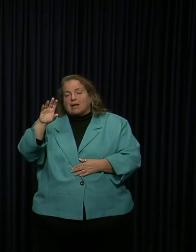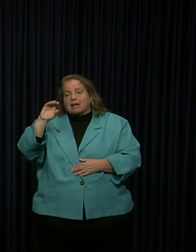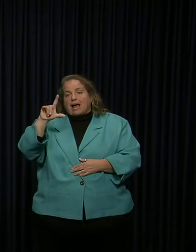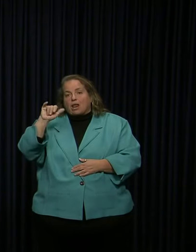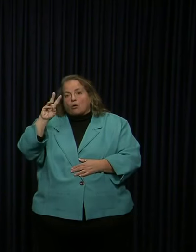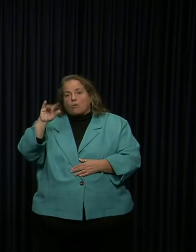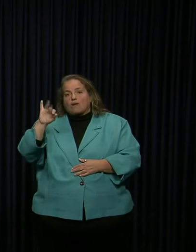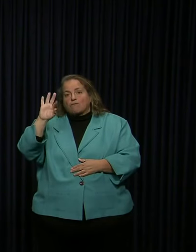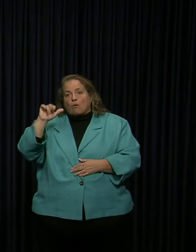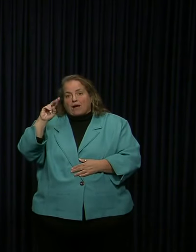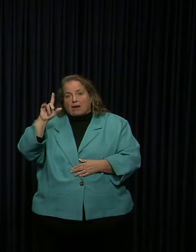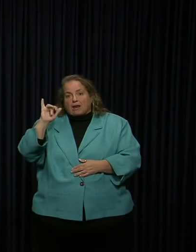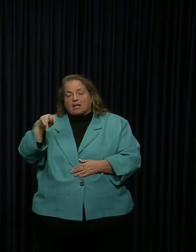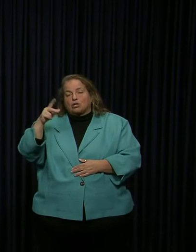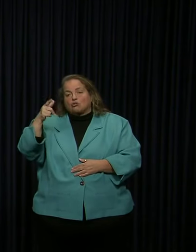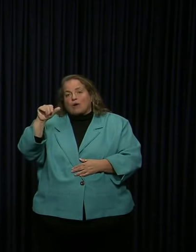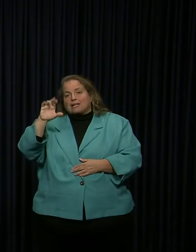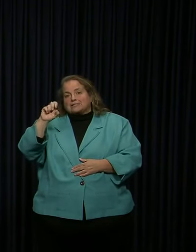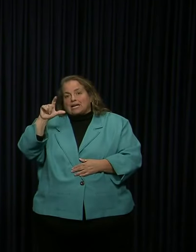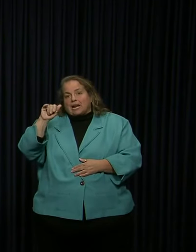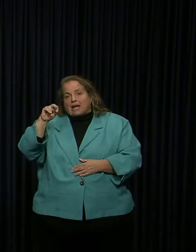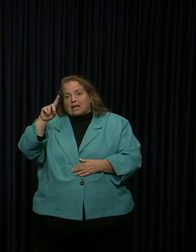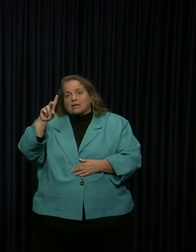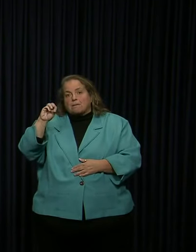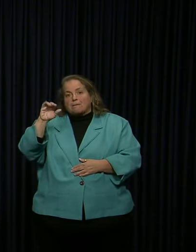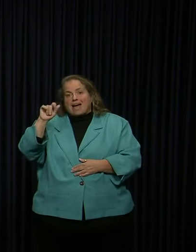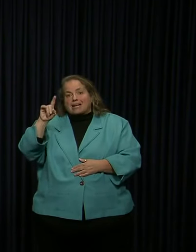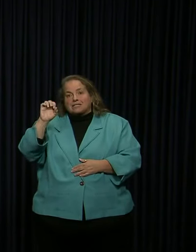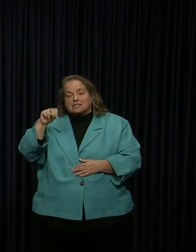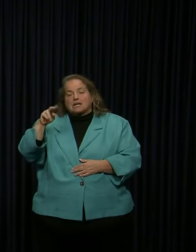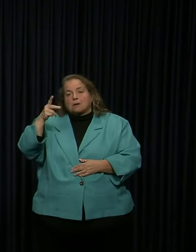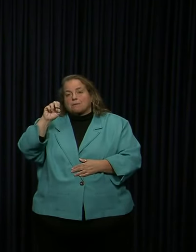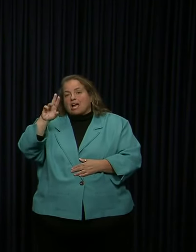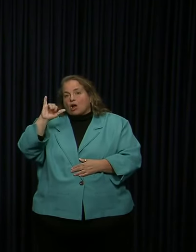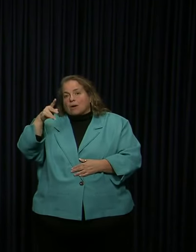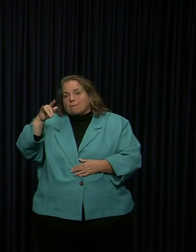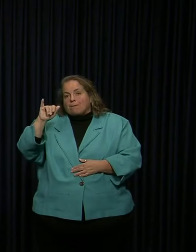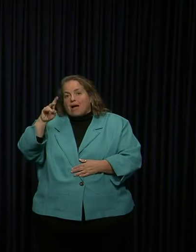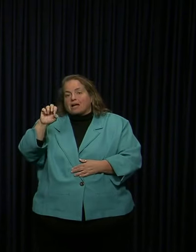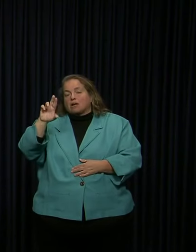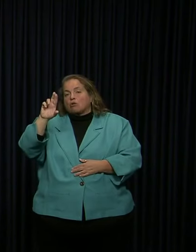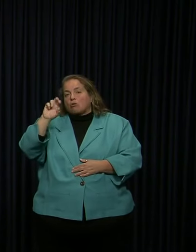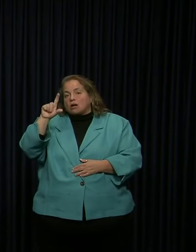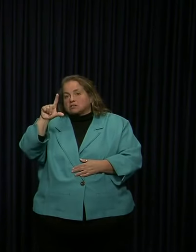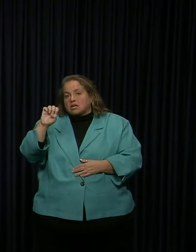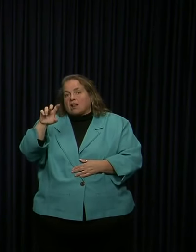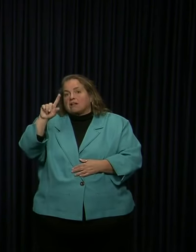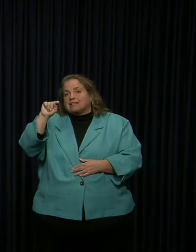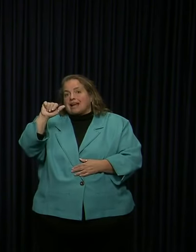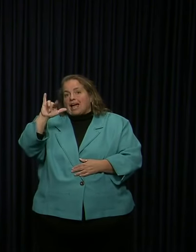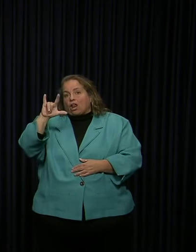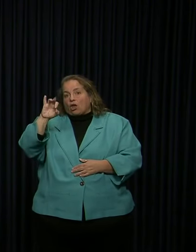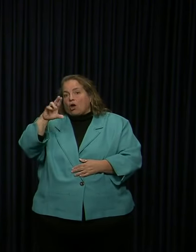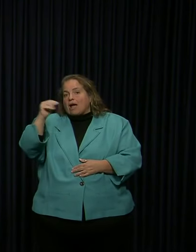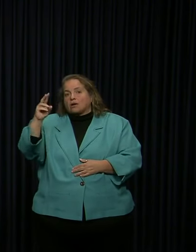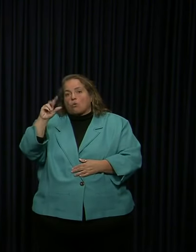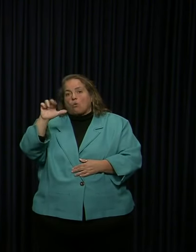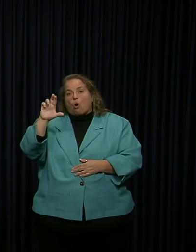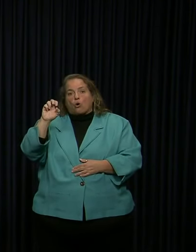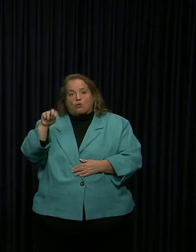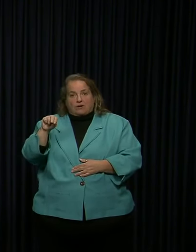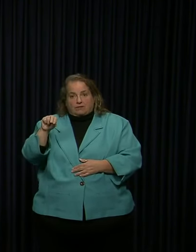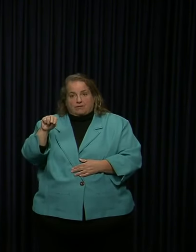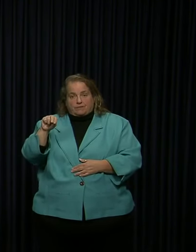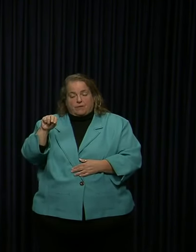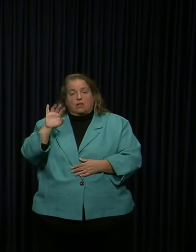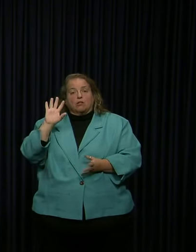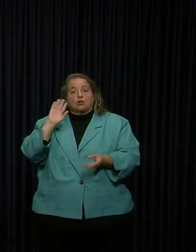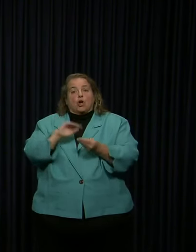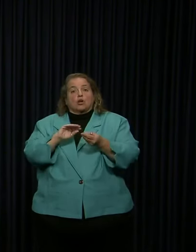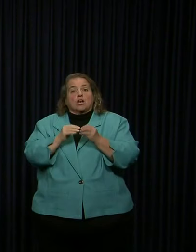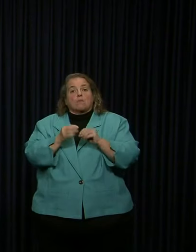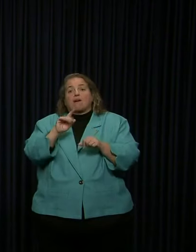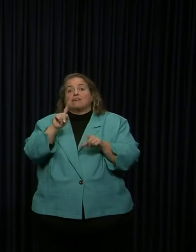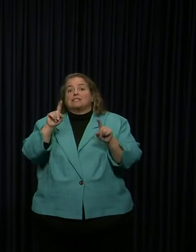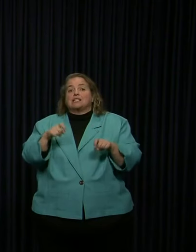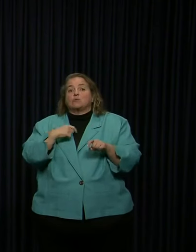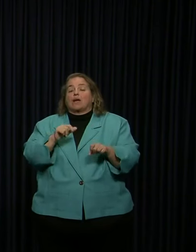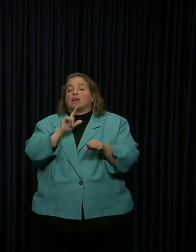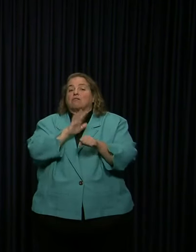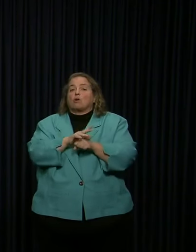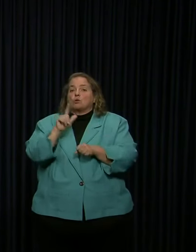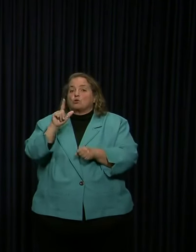NUMBERS RECOVERED AT LEAST 629.